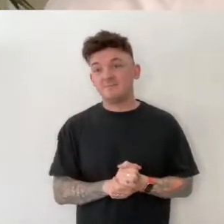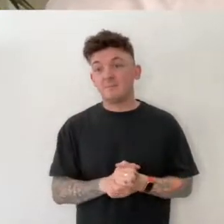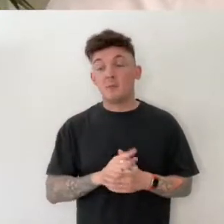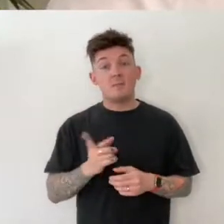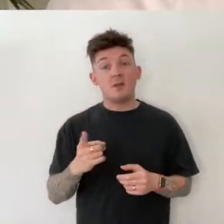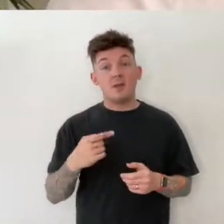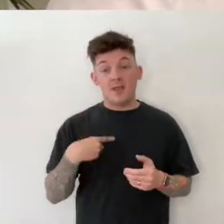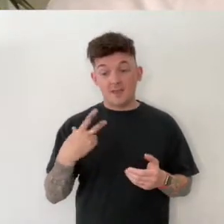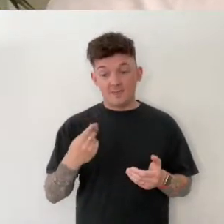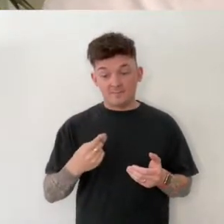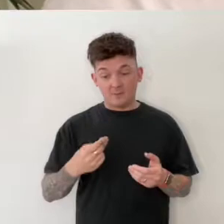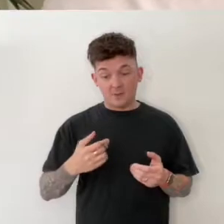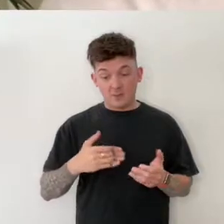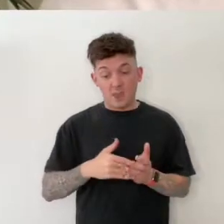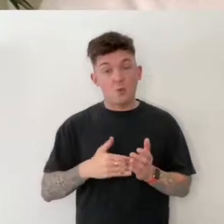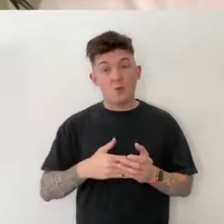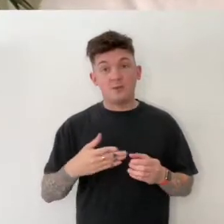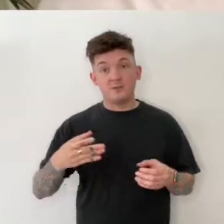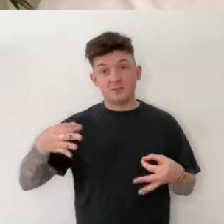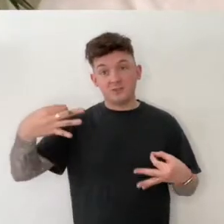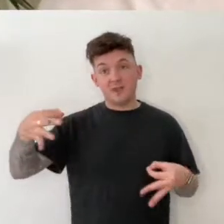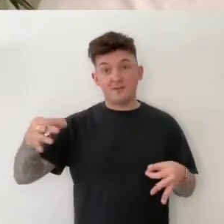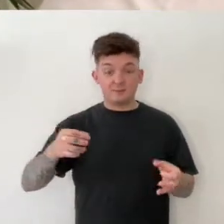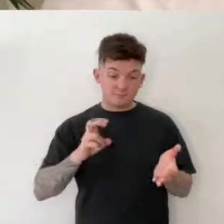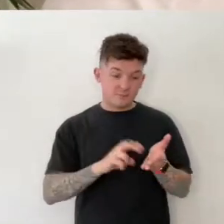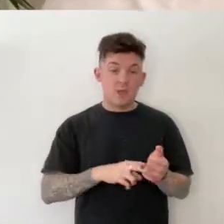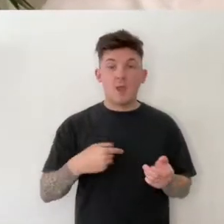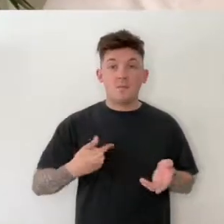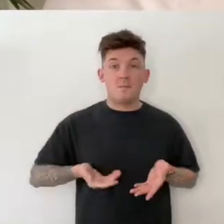being born female. that's amazing! i didn't know that! yeah so that was something which